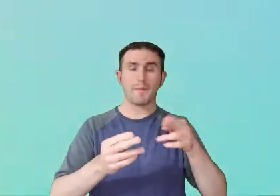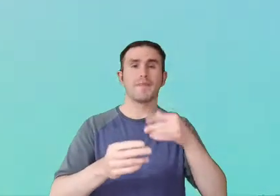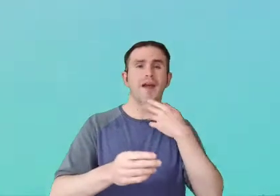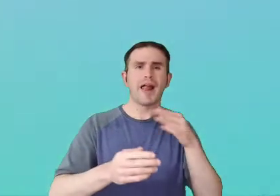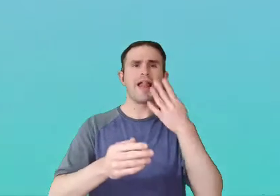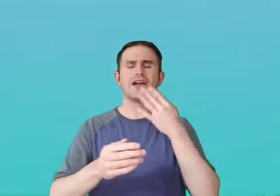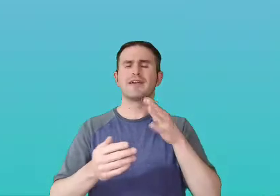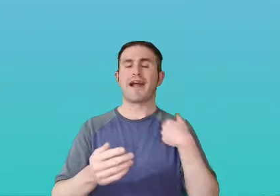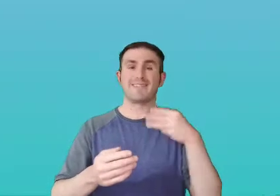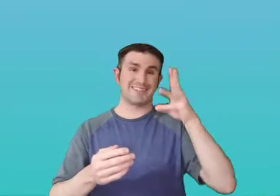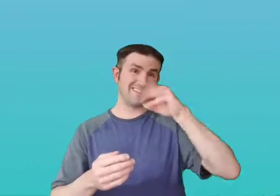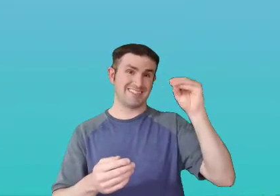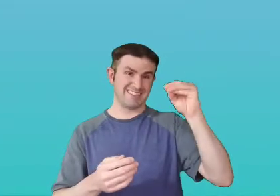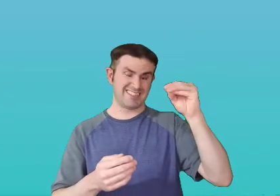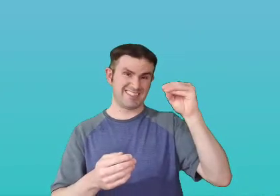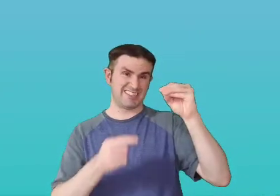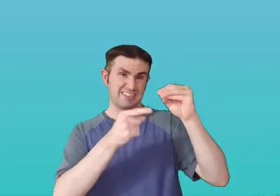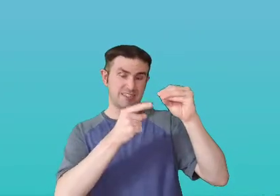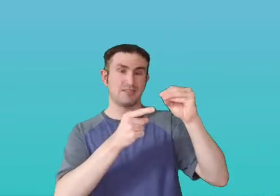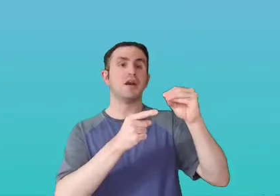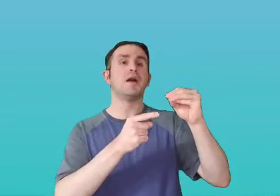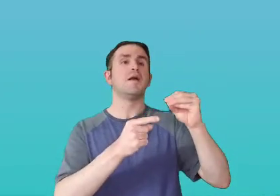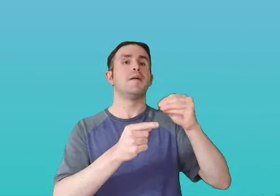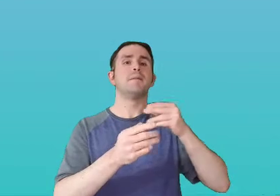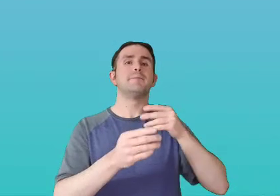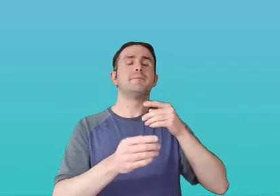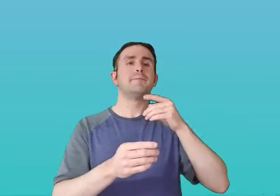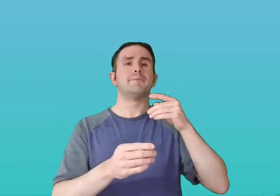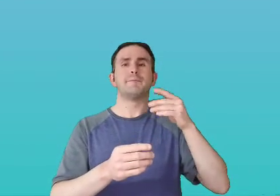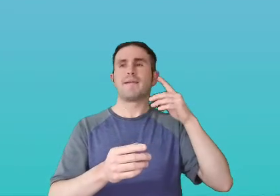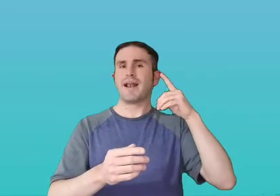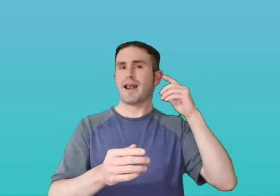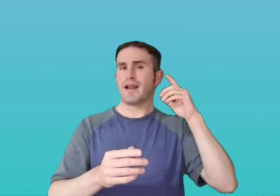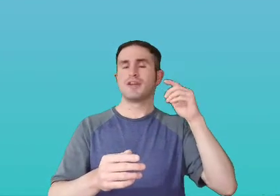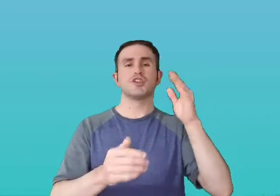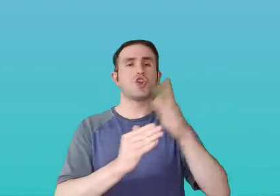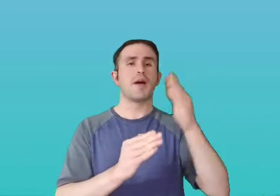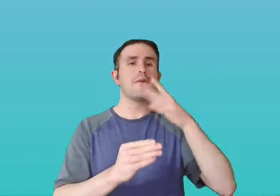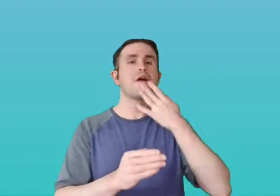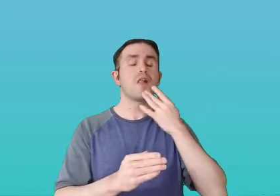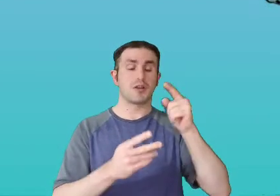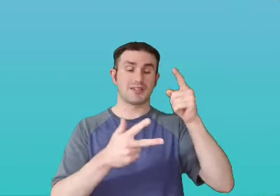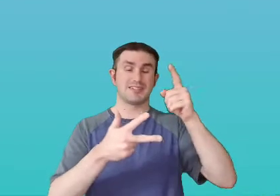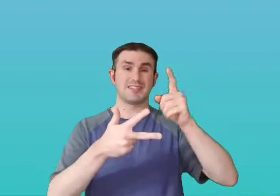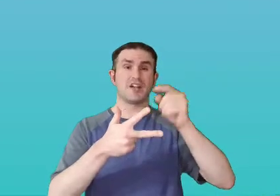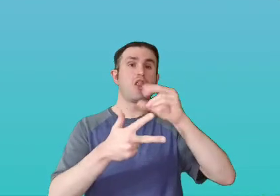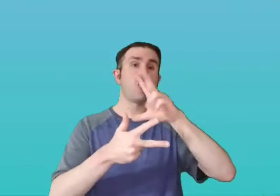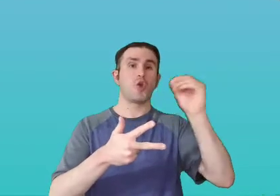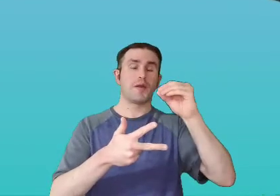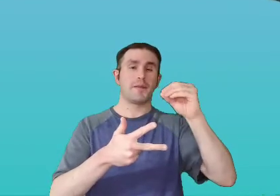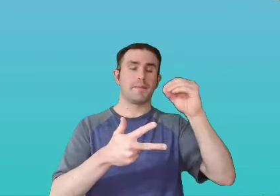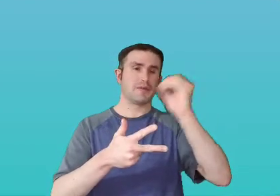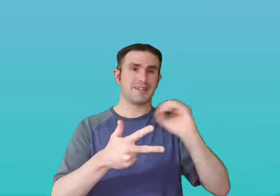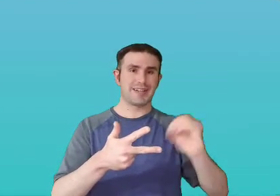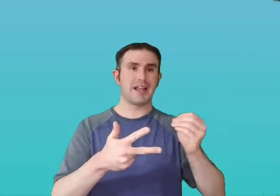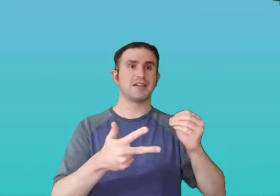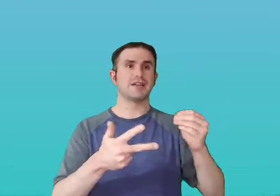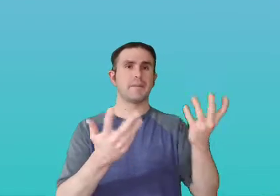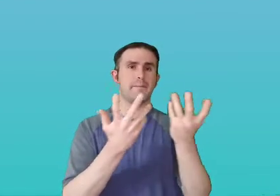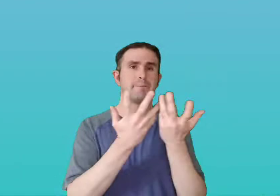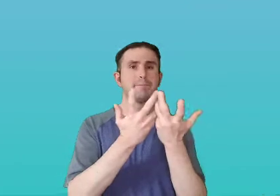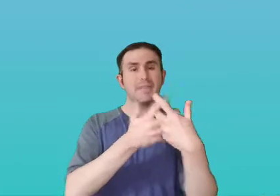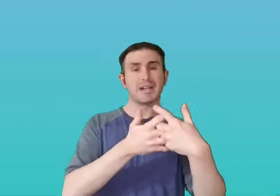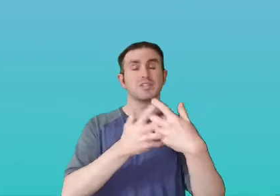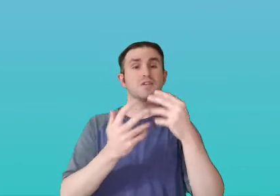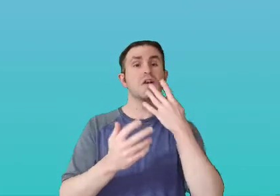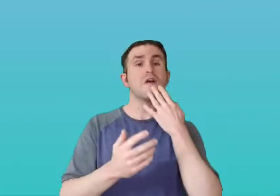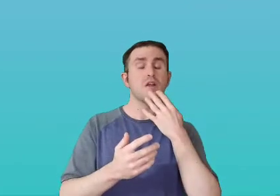uh... 60 - 30 -10. 60%, your main color; 30%, a coordinating color; and 10%, your accent.